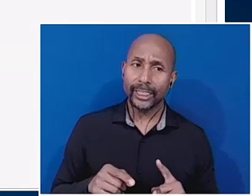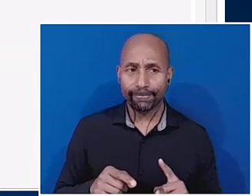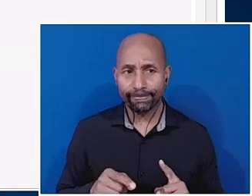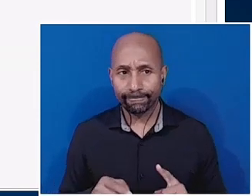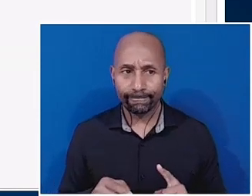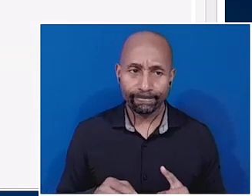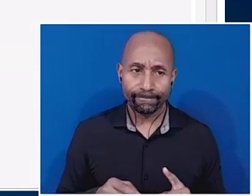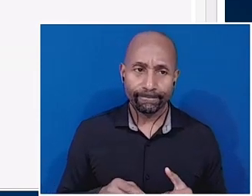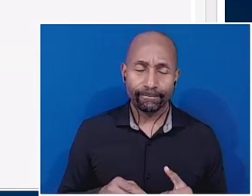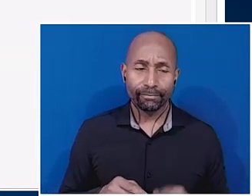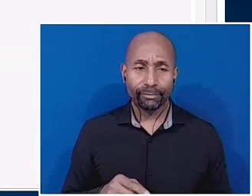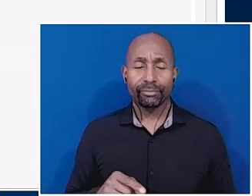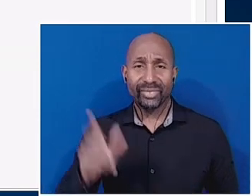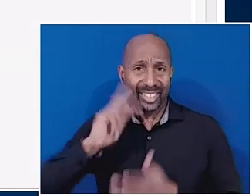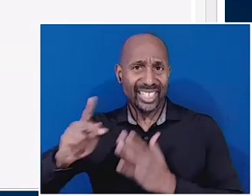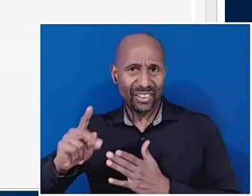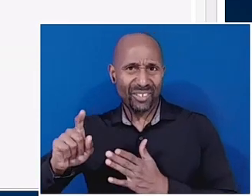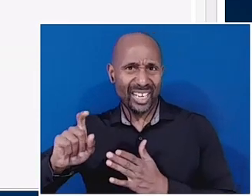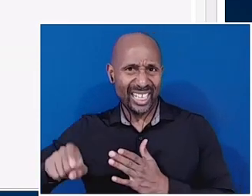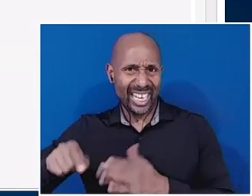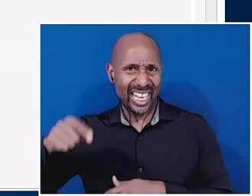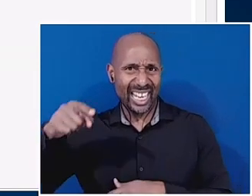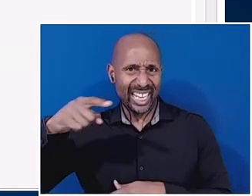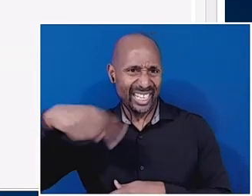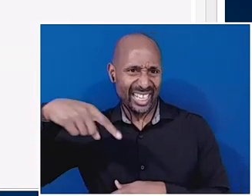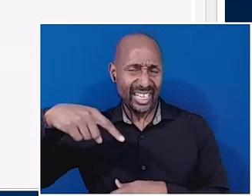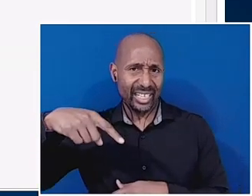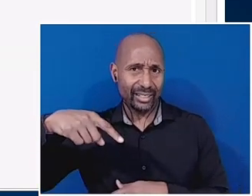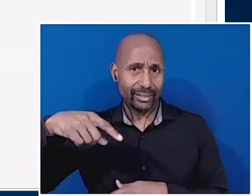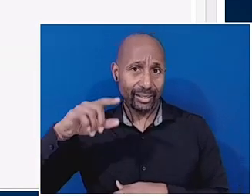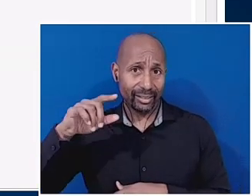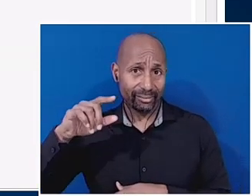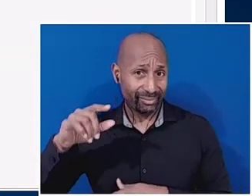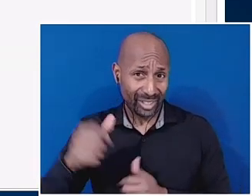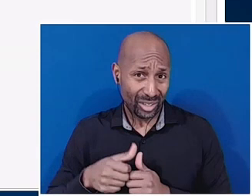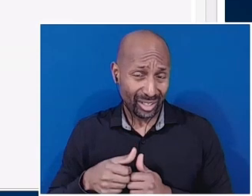Secretary need these? Are they worth the effort? Is a question worth asking about everything.